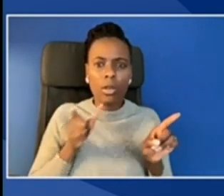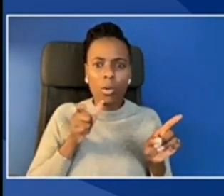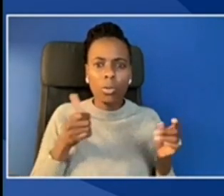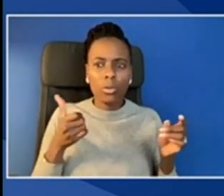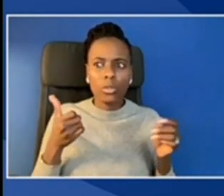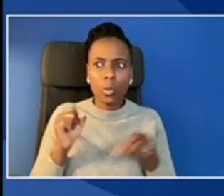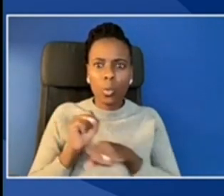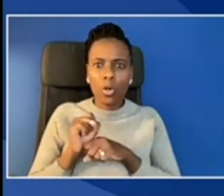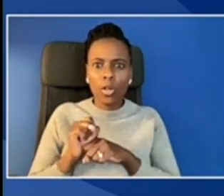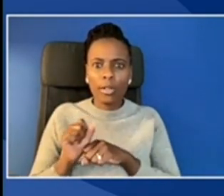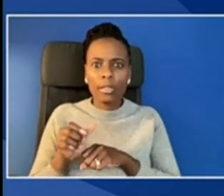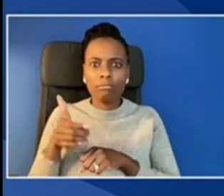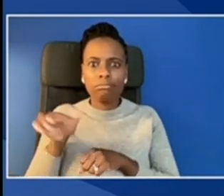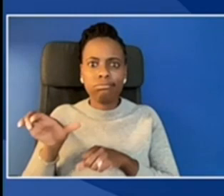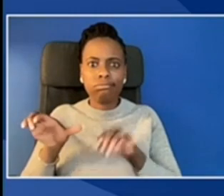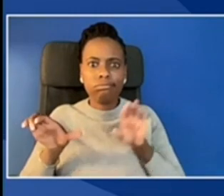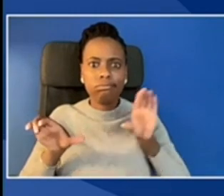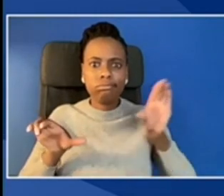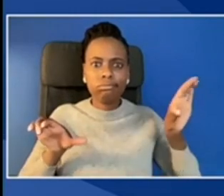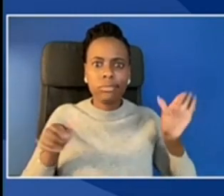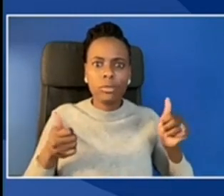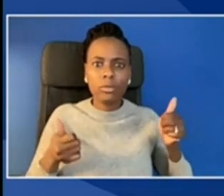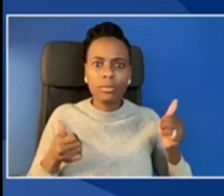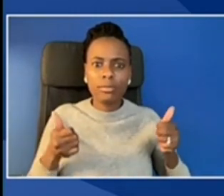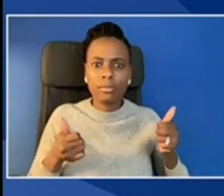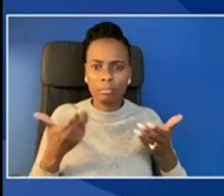And, you know, maybe that could simplify some of it.